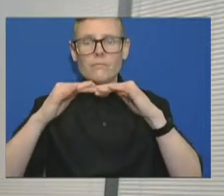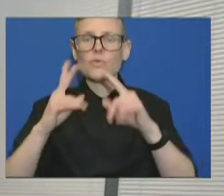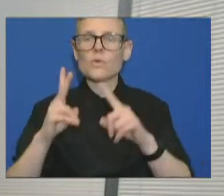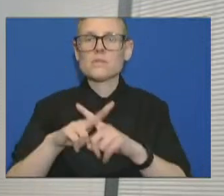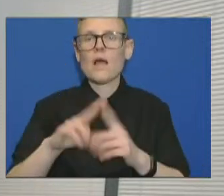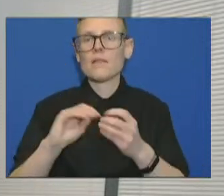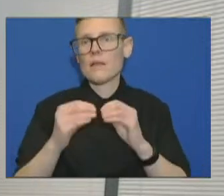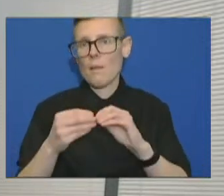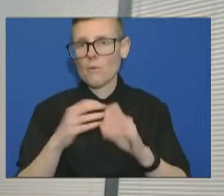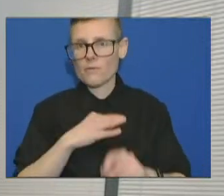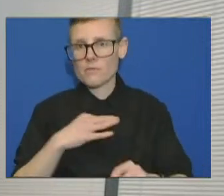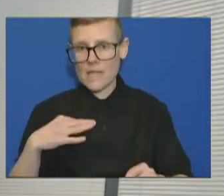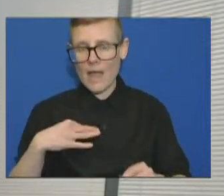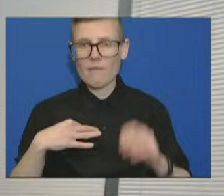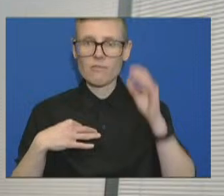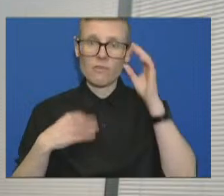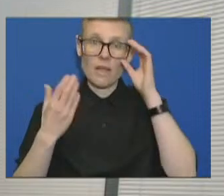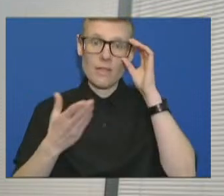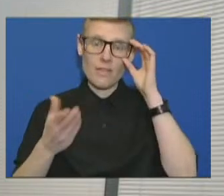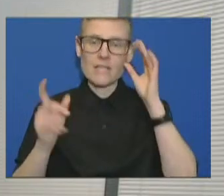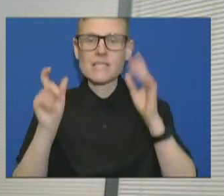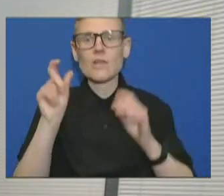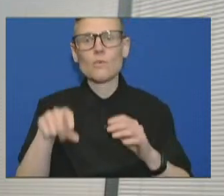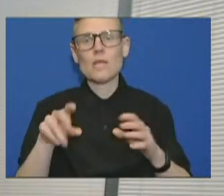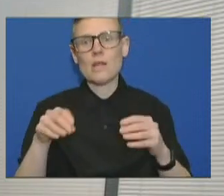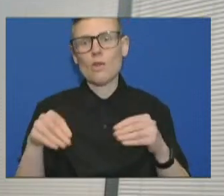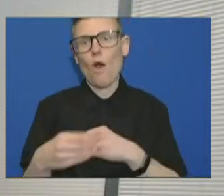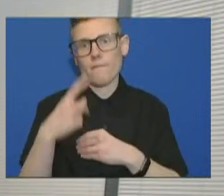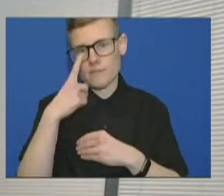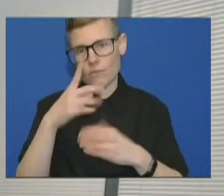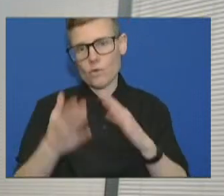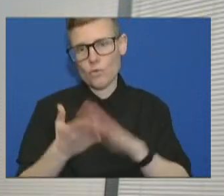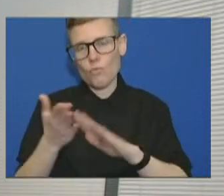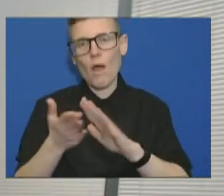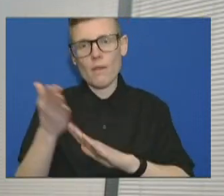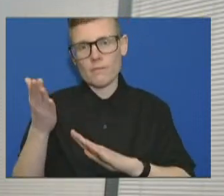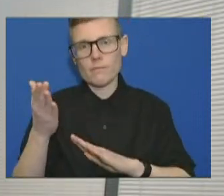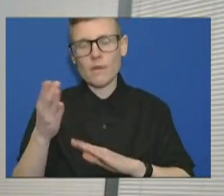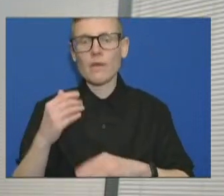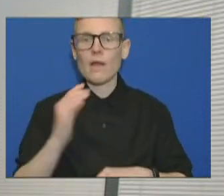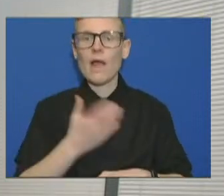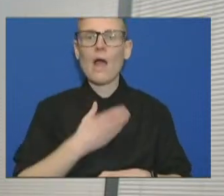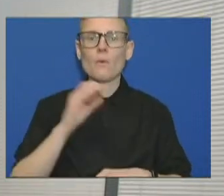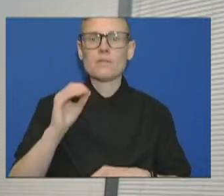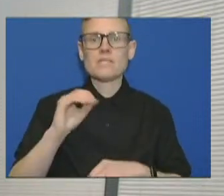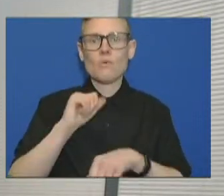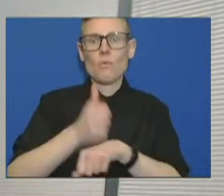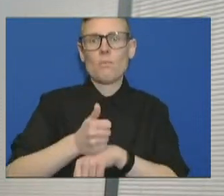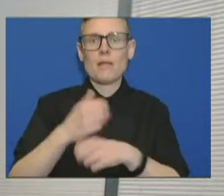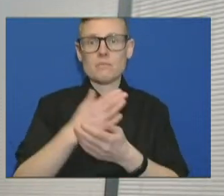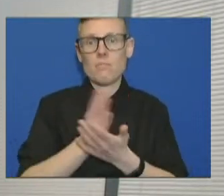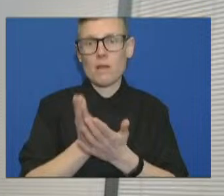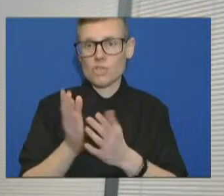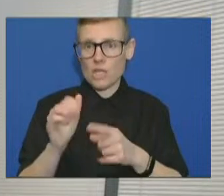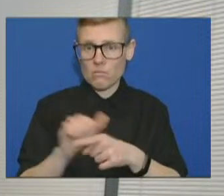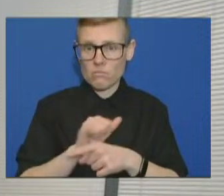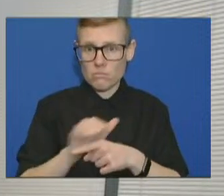zero and really builds up from there to assign the number of staff and the things that you